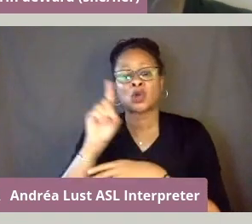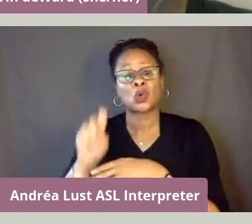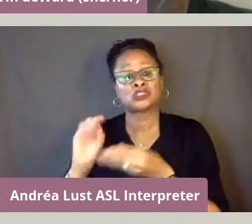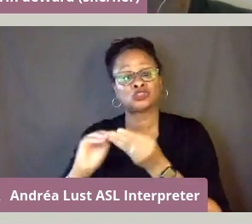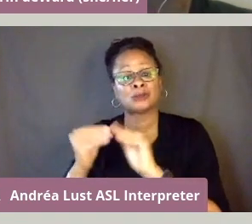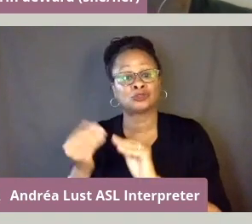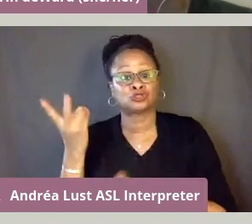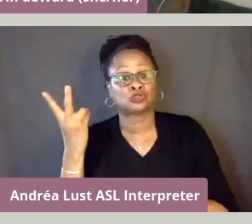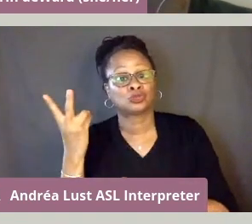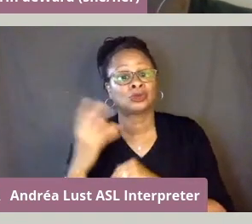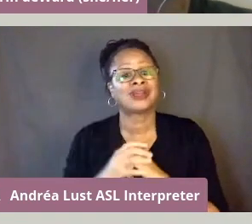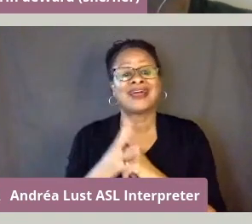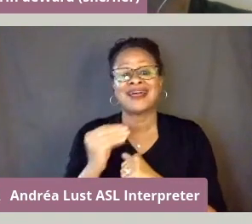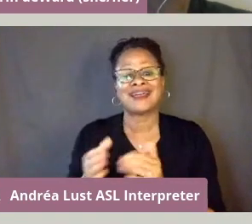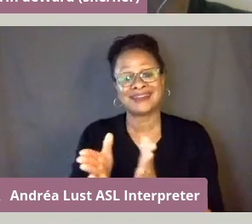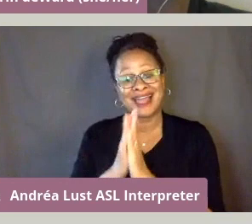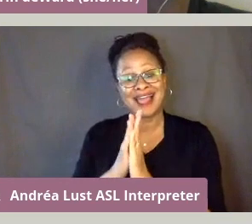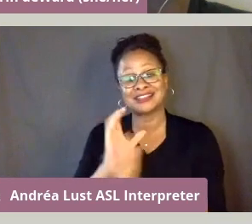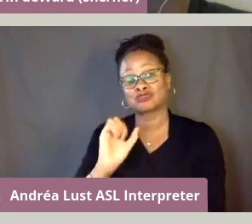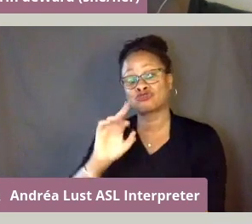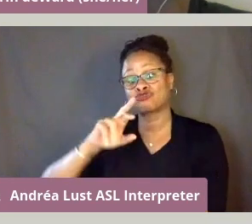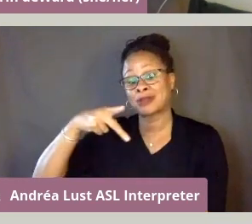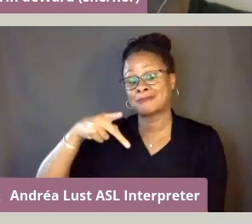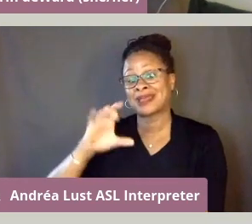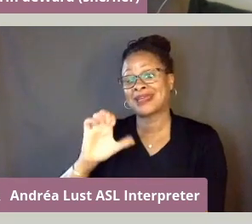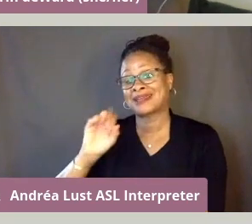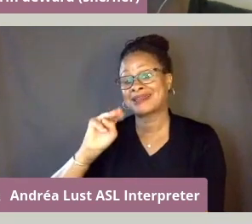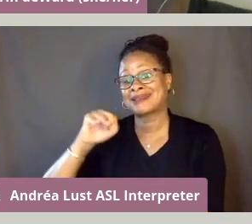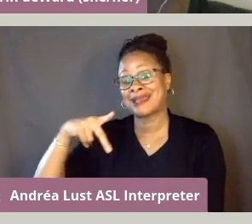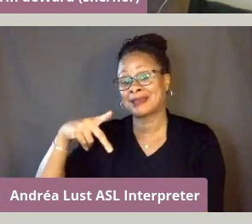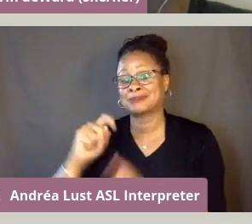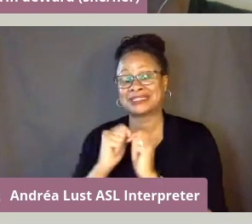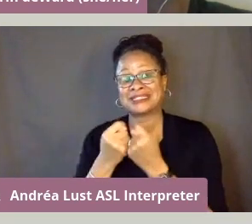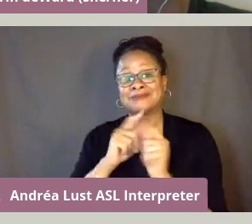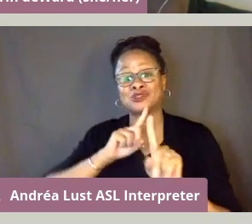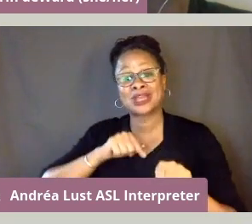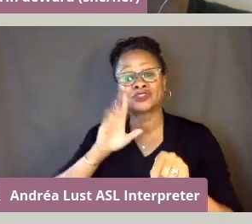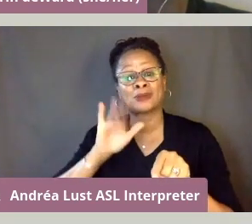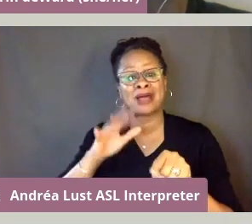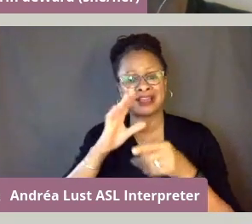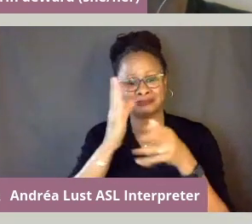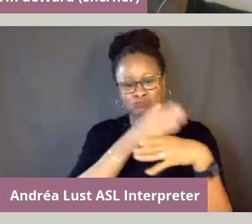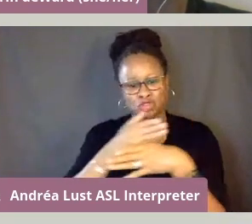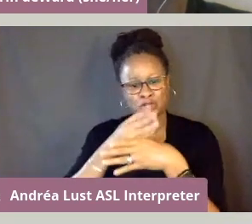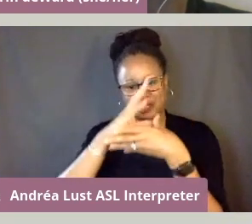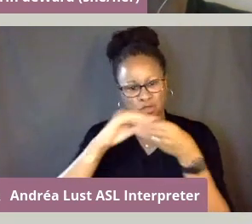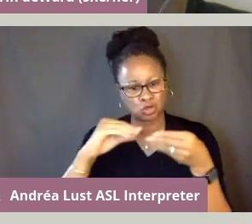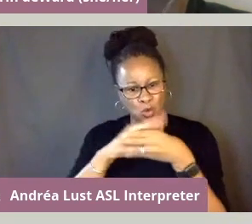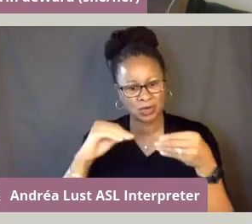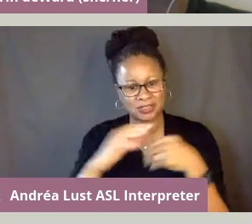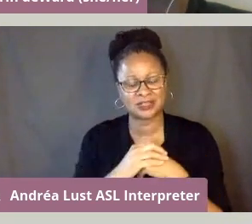and ask the "Crip Camp" team to answer it by telling a story that is a joint story, I'm well awares.